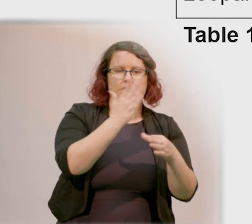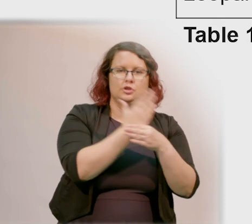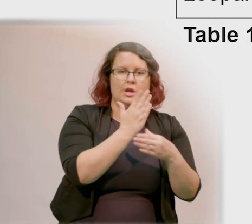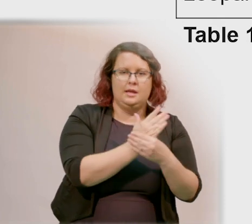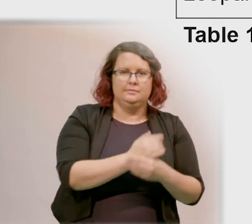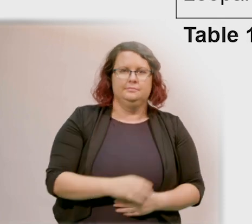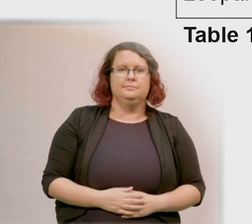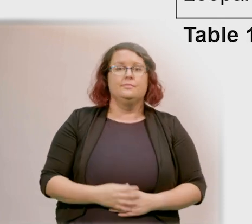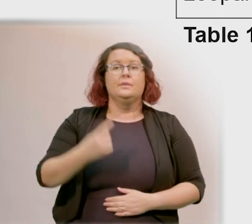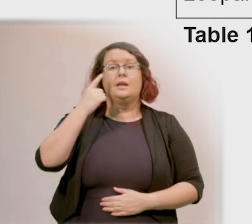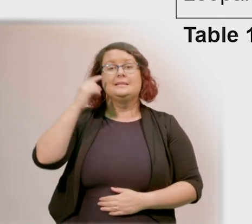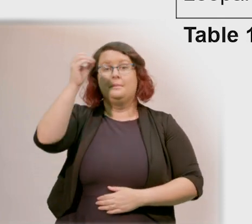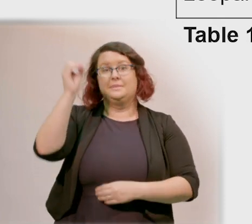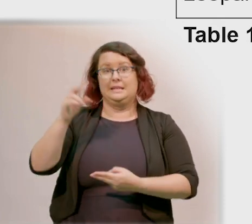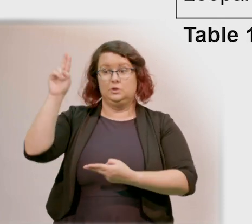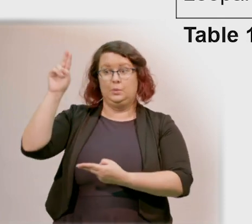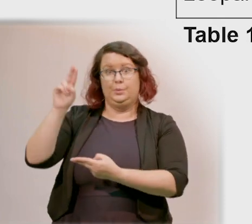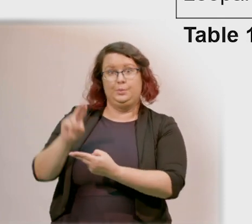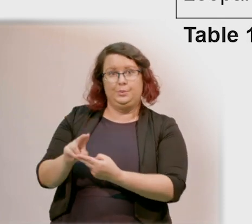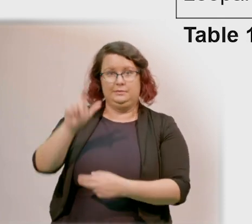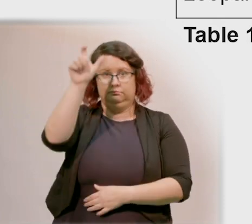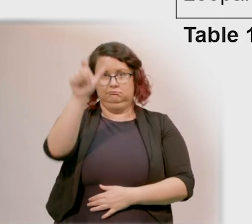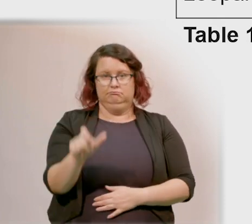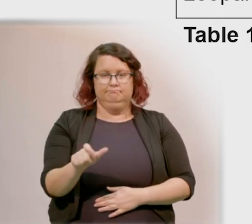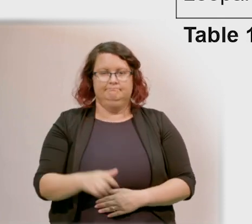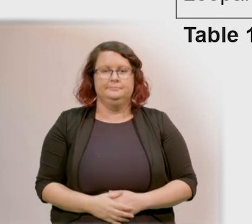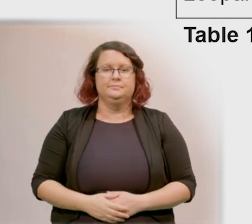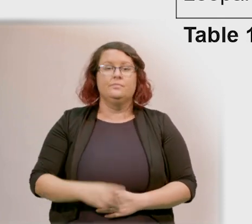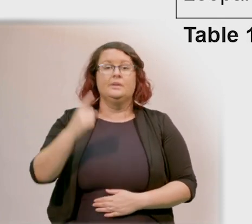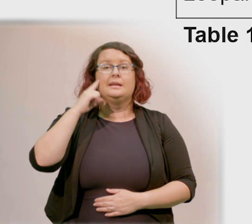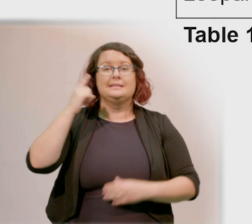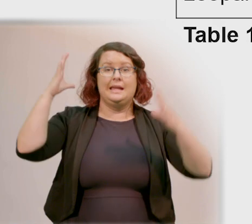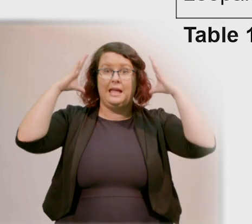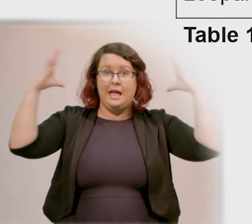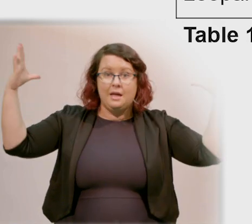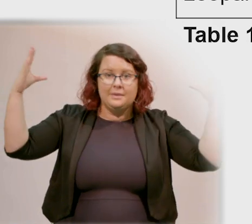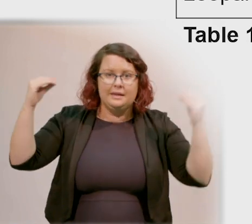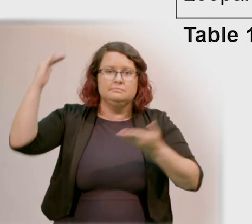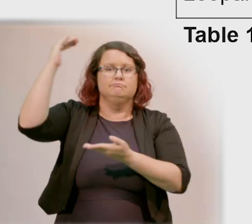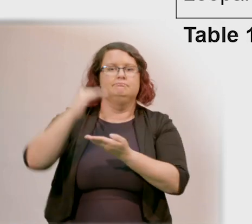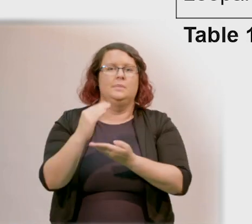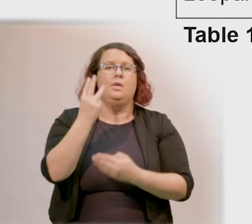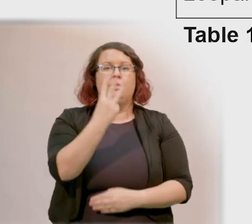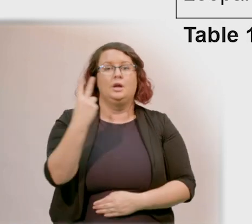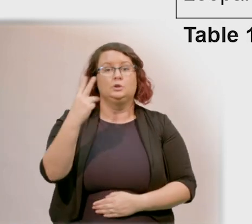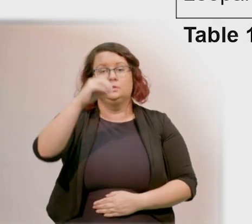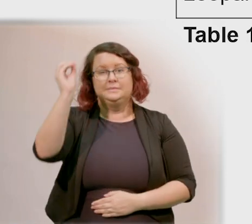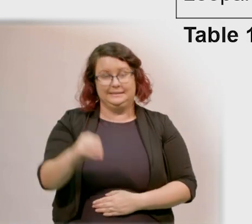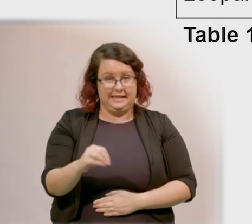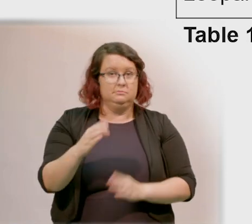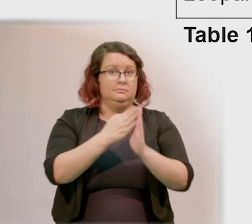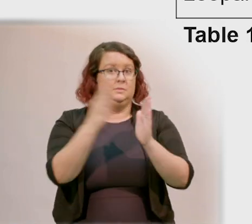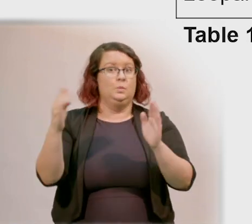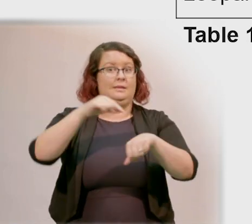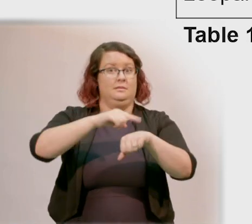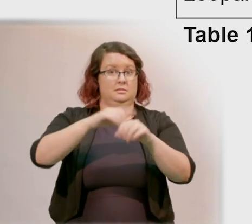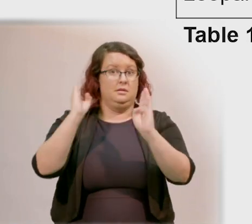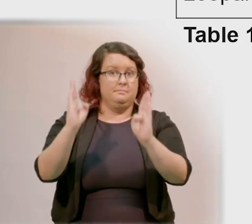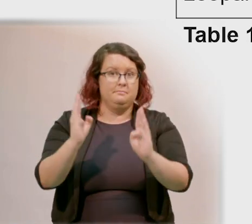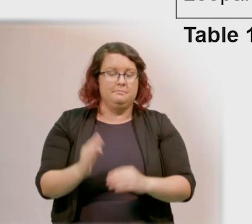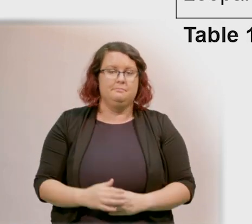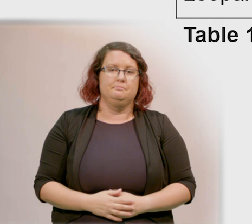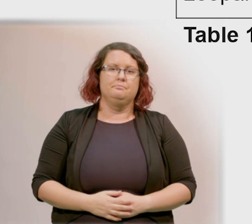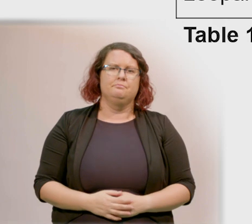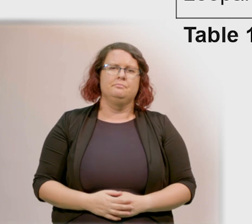So reading my table, I can see the population of hammerhead sharks decreased 32%, from '03-10.